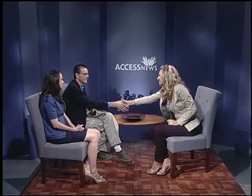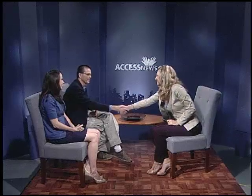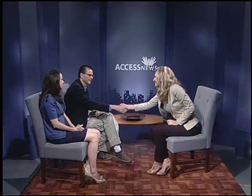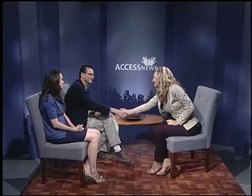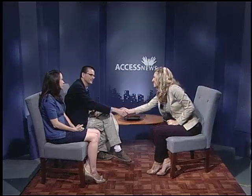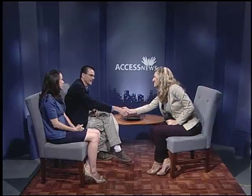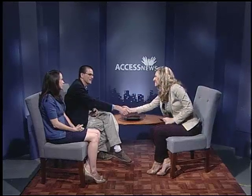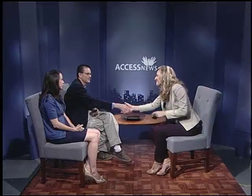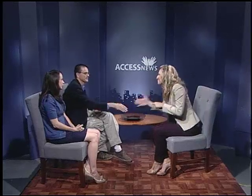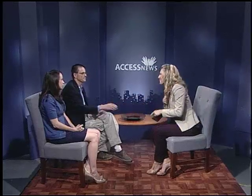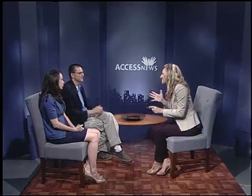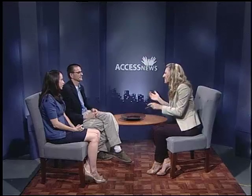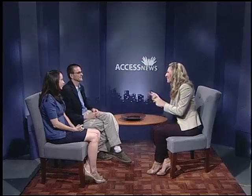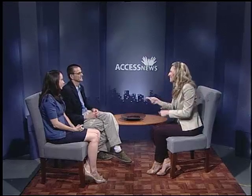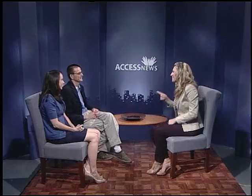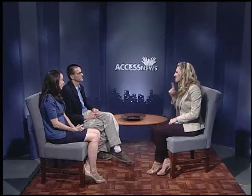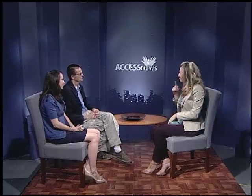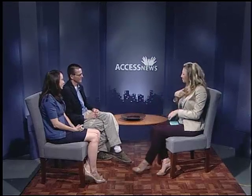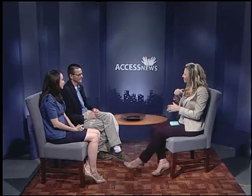Thank you so much. It was great.